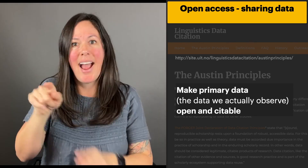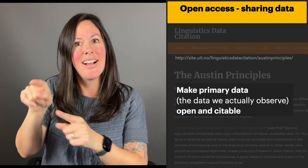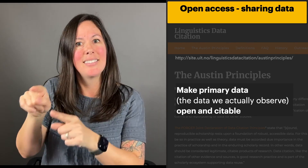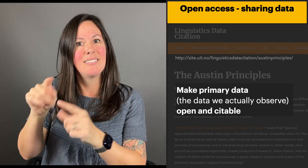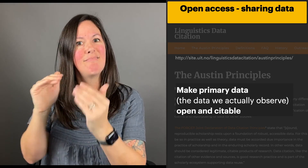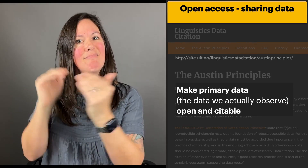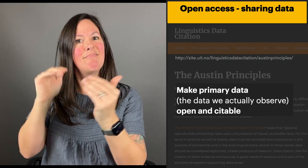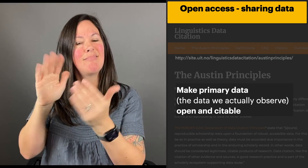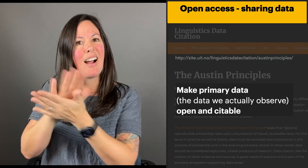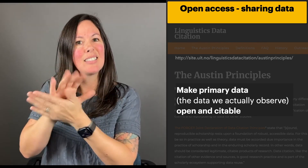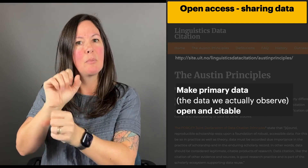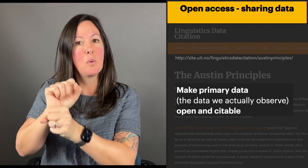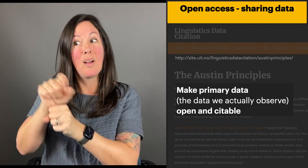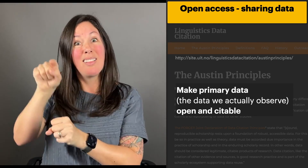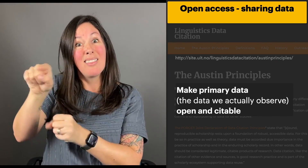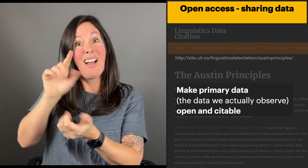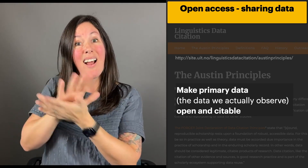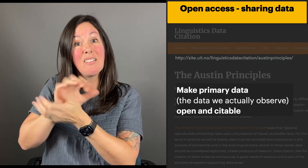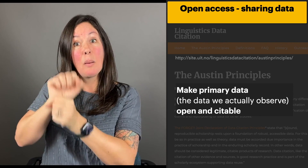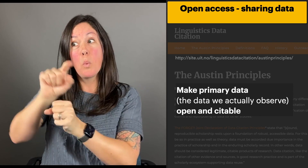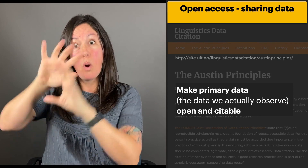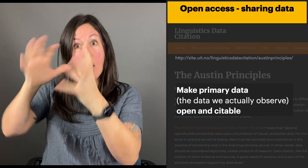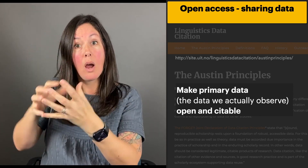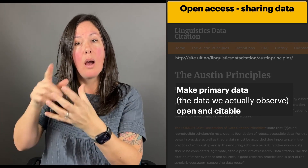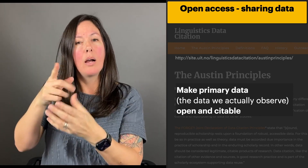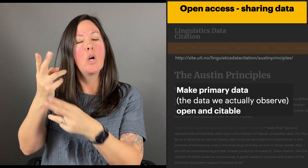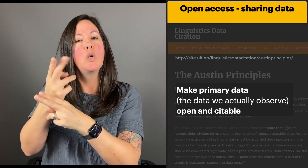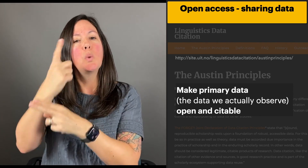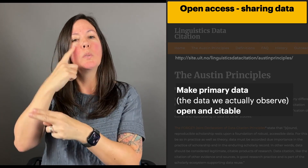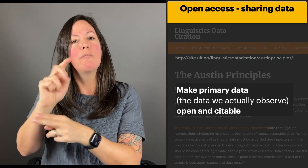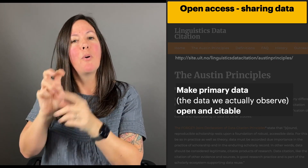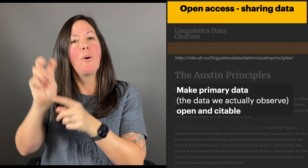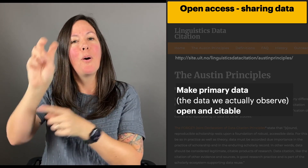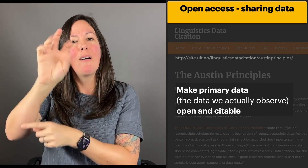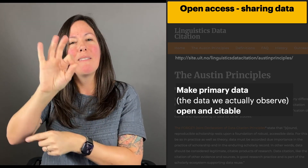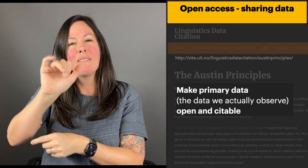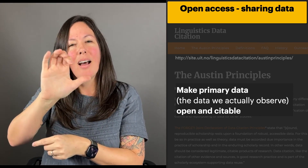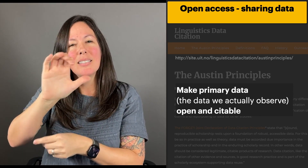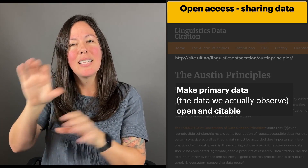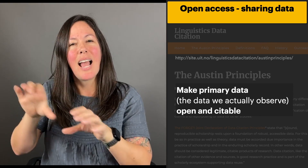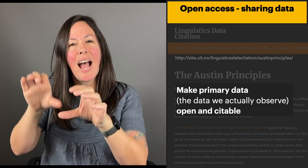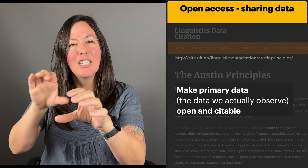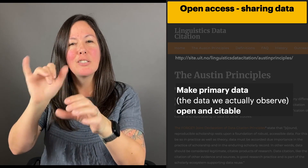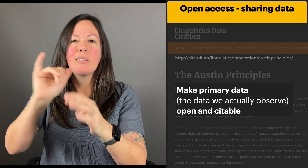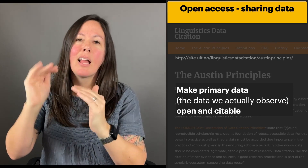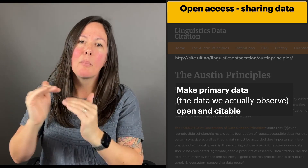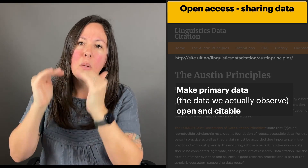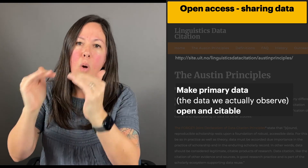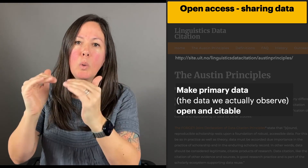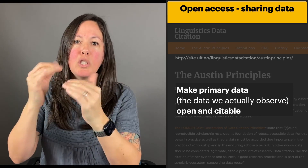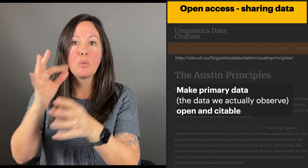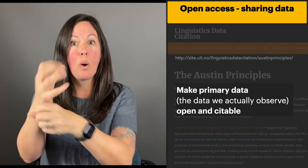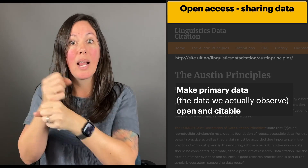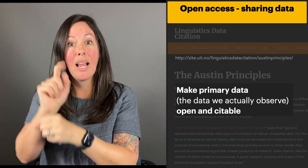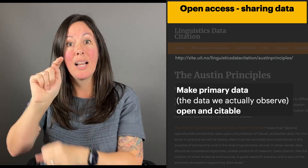Publications and citations and so it's really important that we have citations but this actually allows us to have